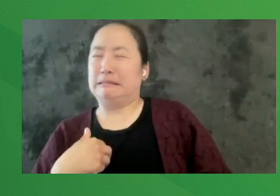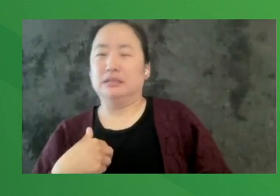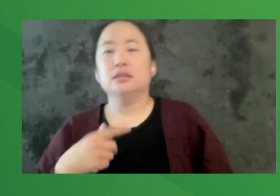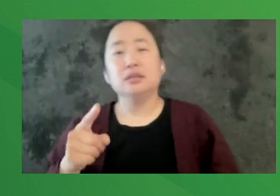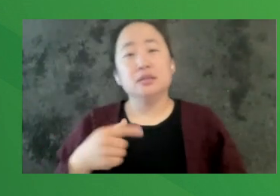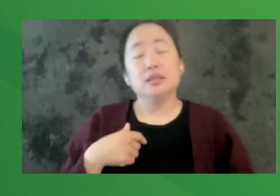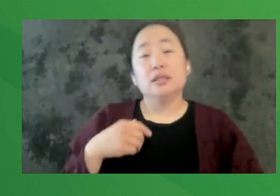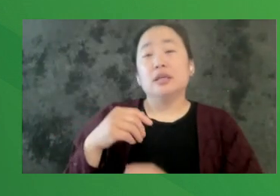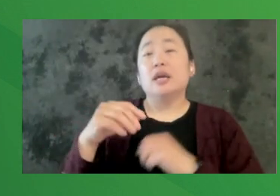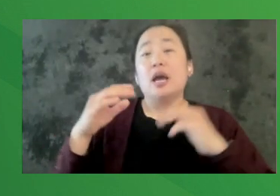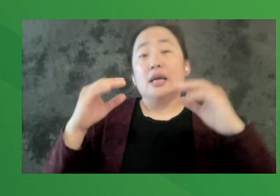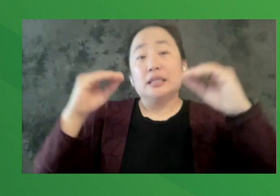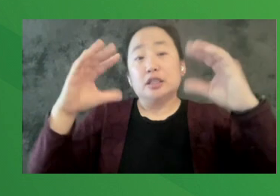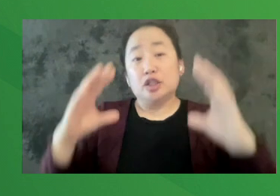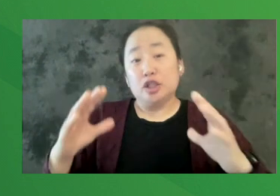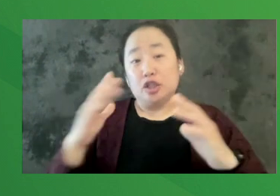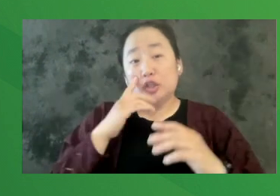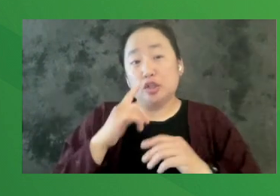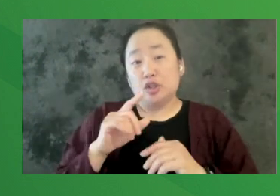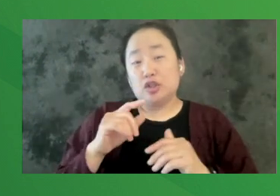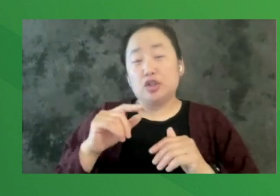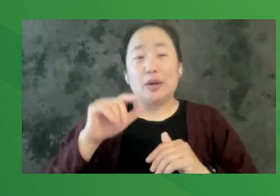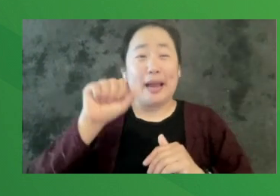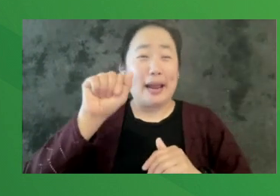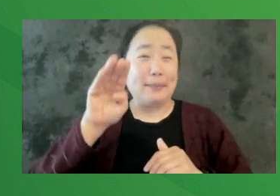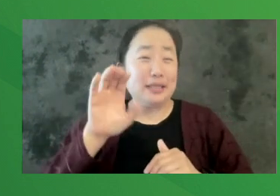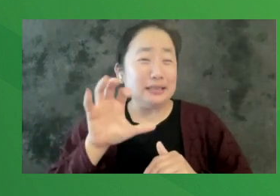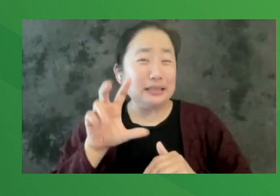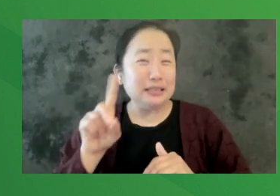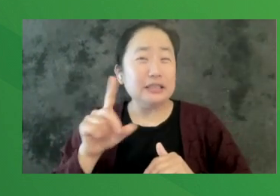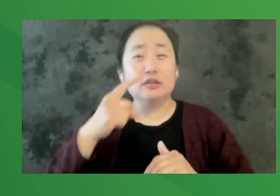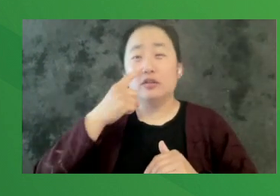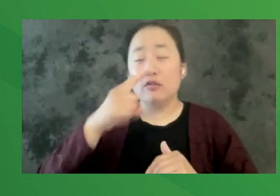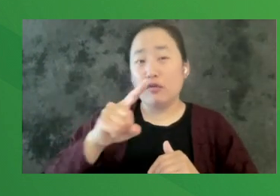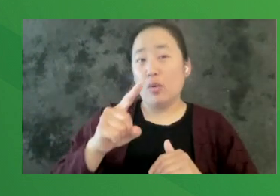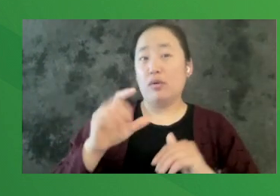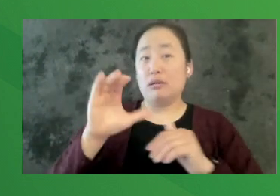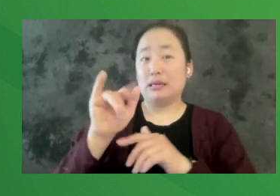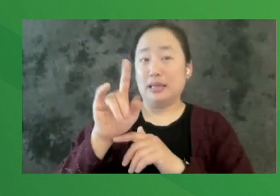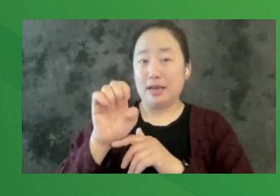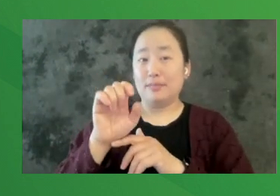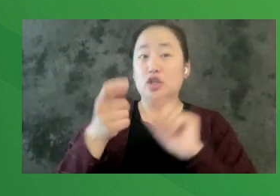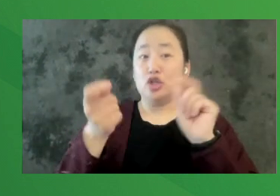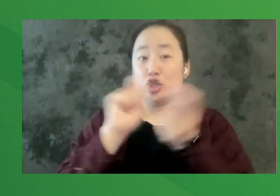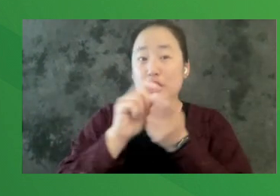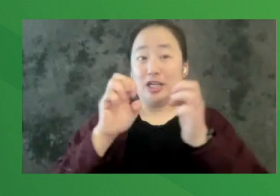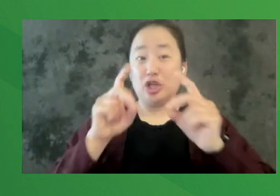they give it overall a B or C but when you dig in, there's really not a lot going on